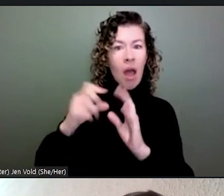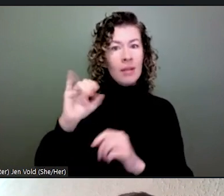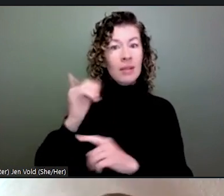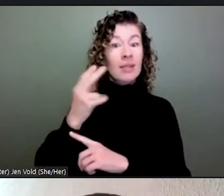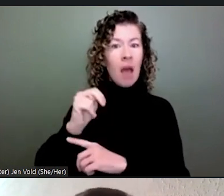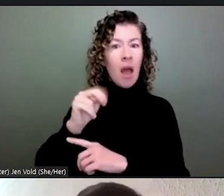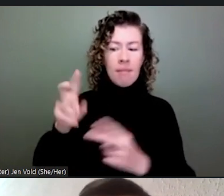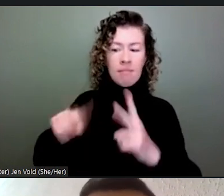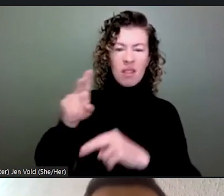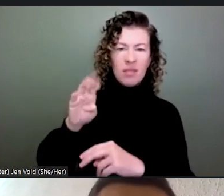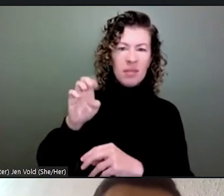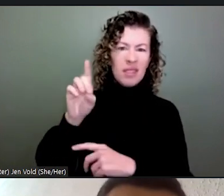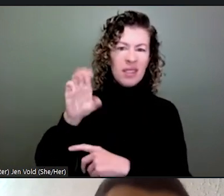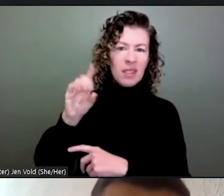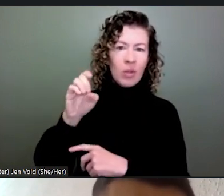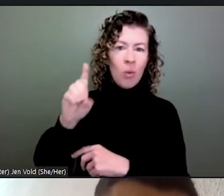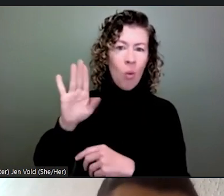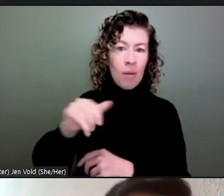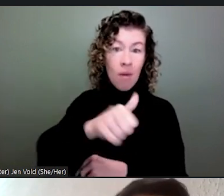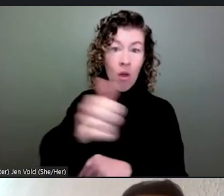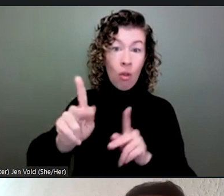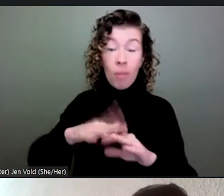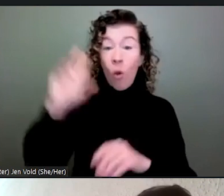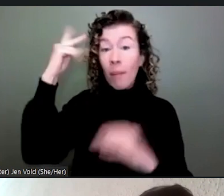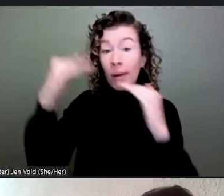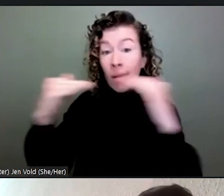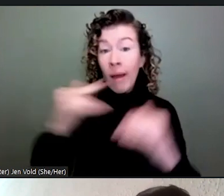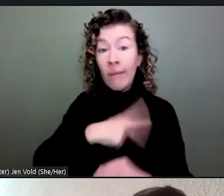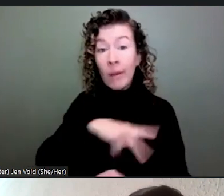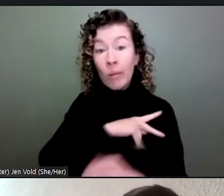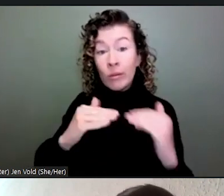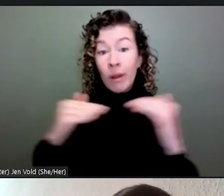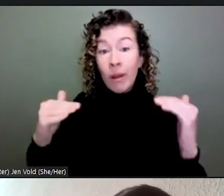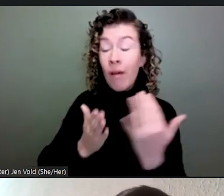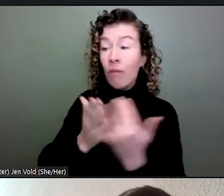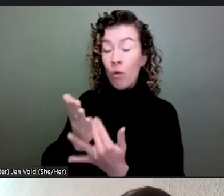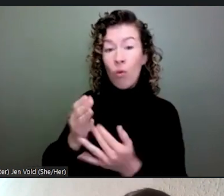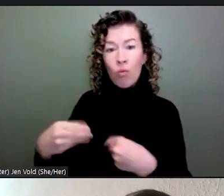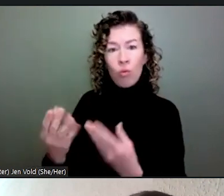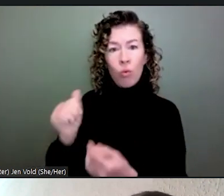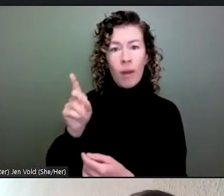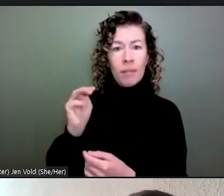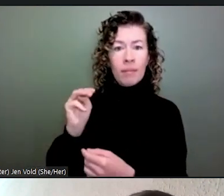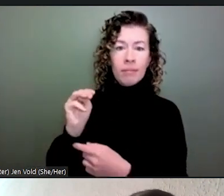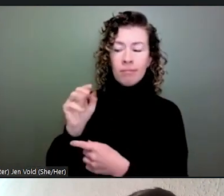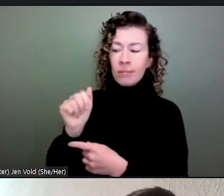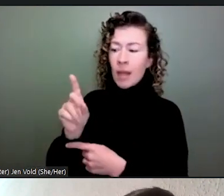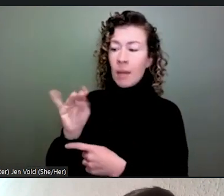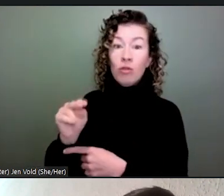whether it's on a political level and personal level or through the administration of naturalization applications.